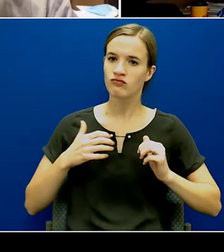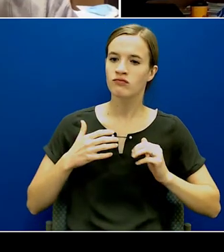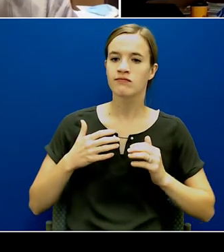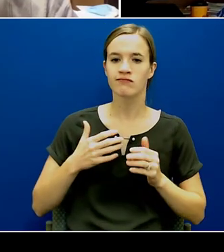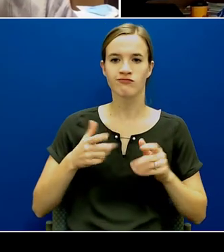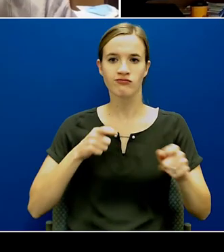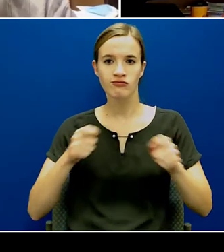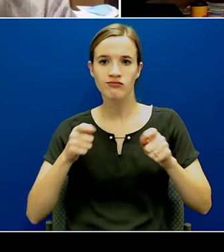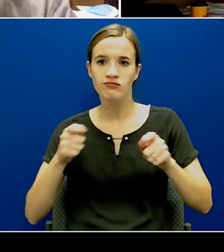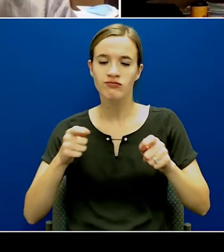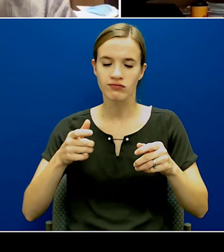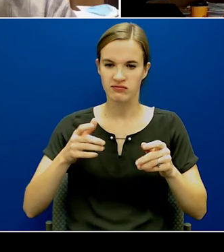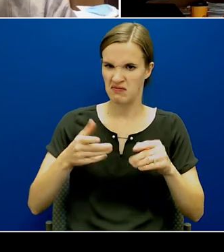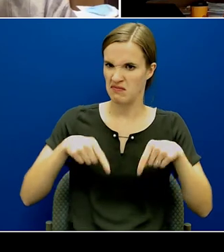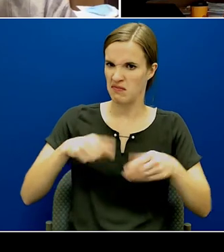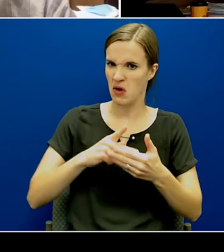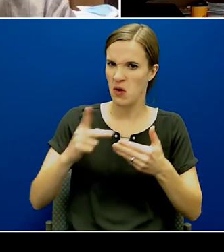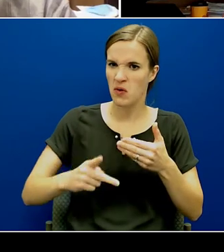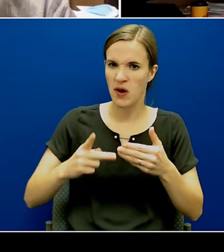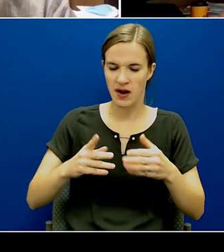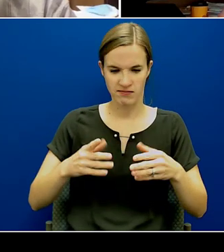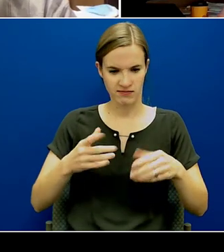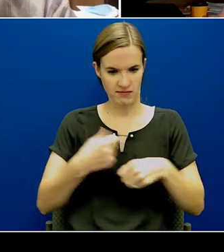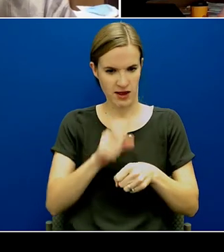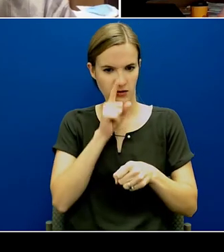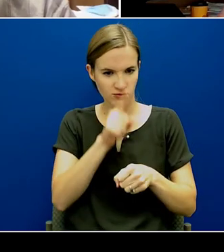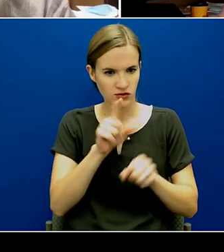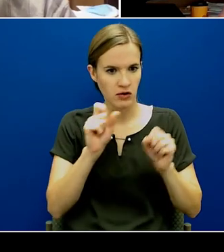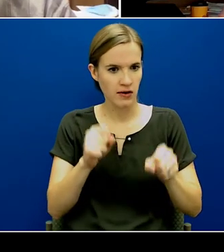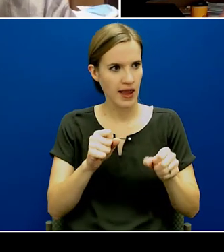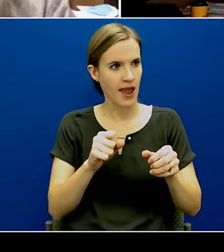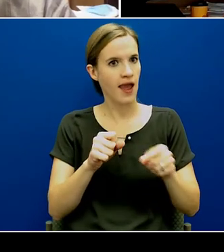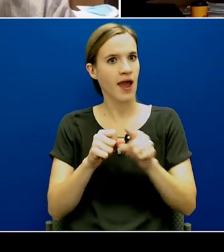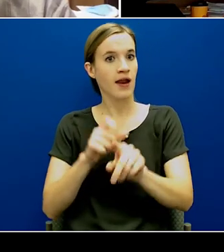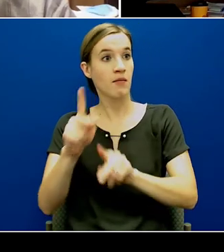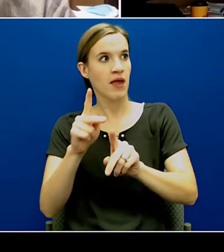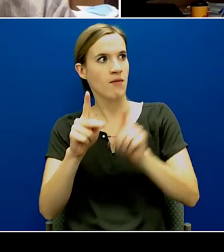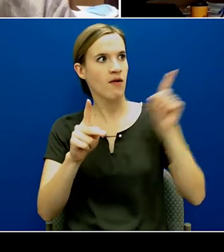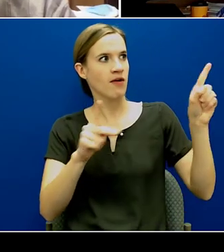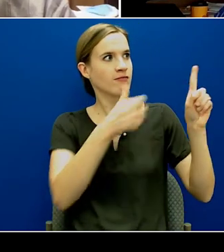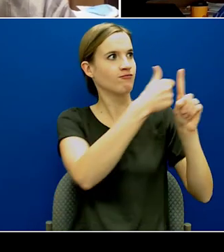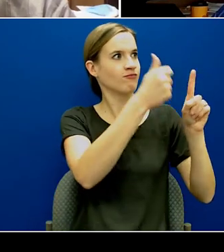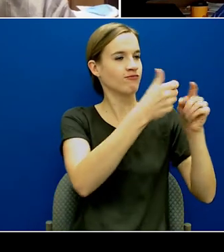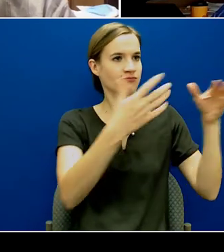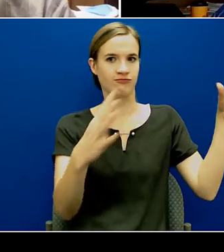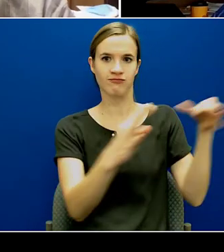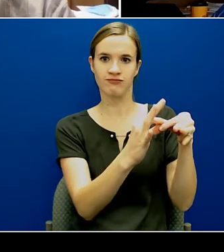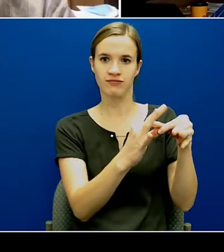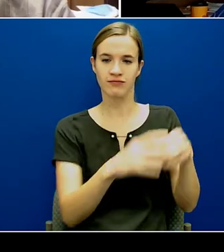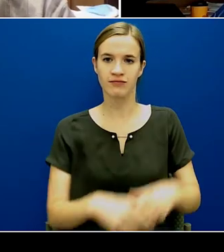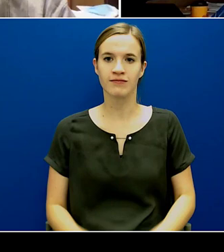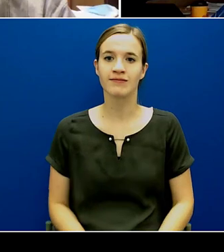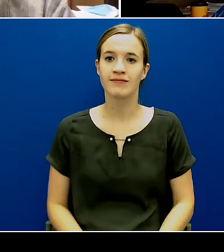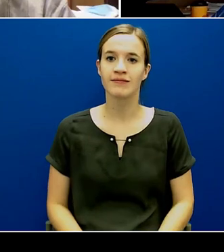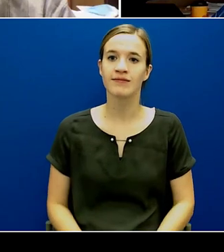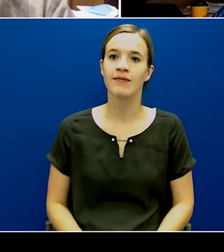because you actually provide operations with 5310. So I think that's a 50% local match, if